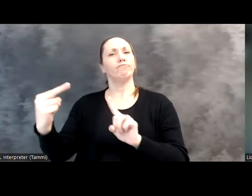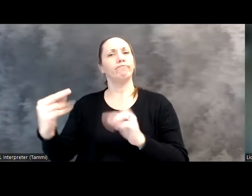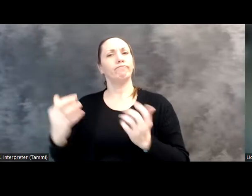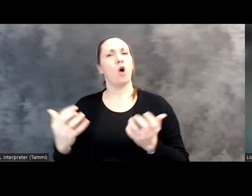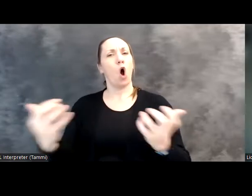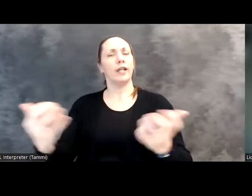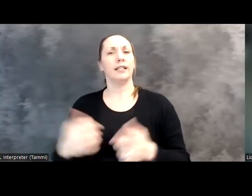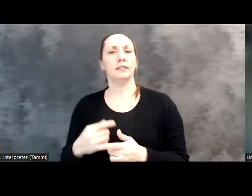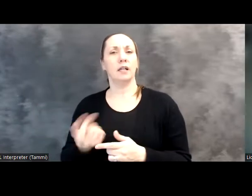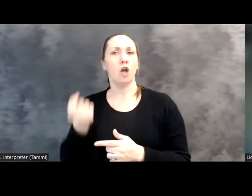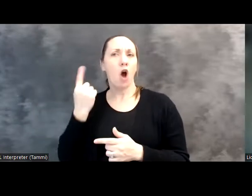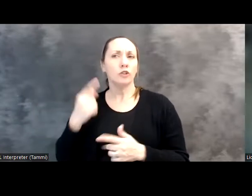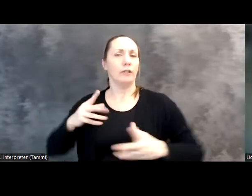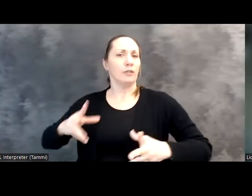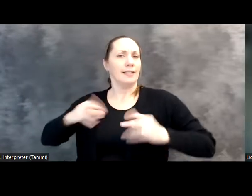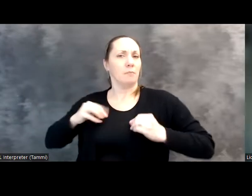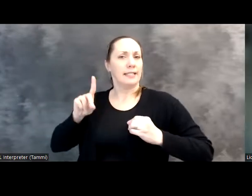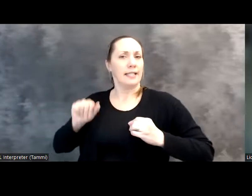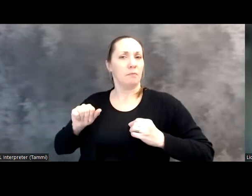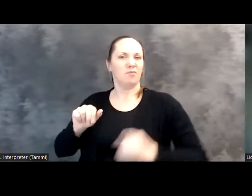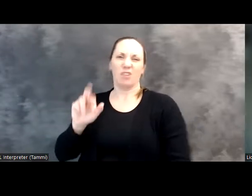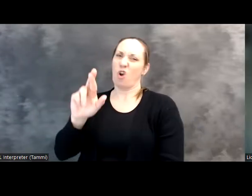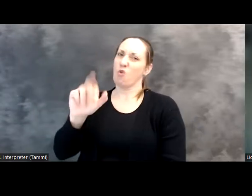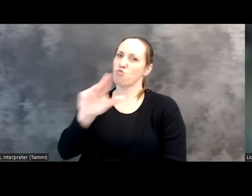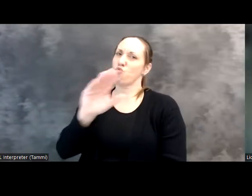when we were sharing on the view of the